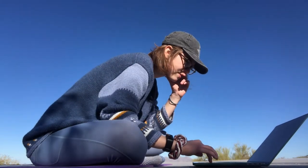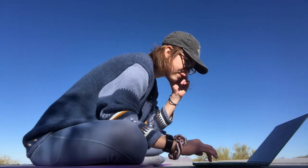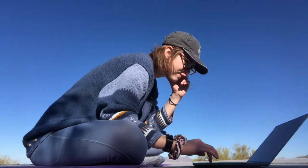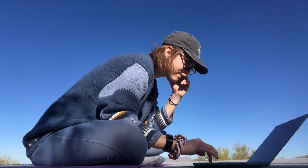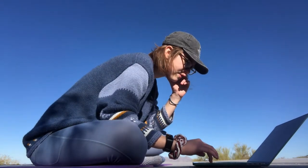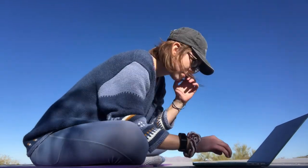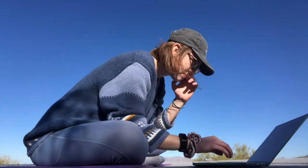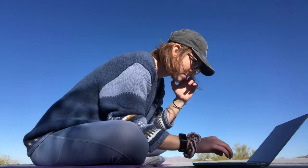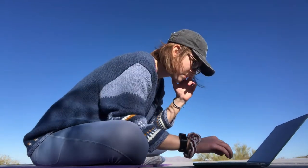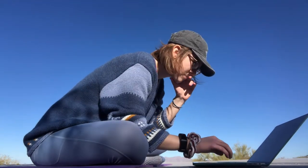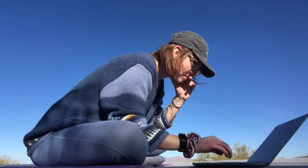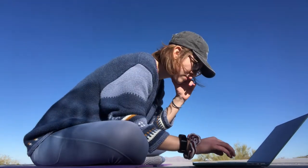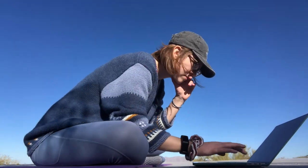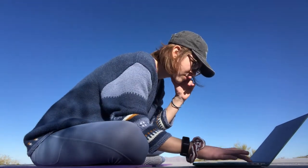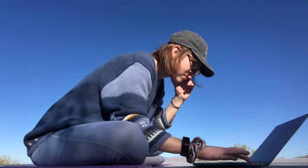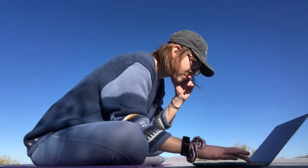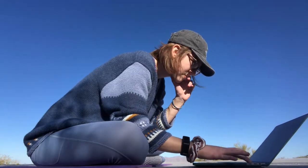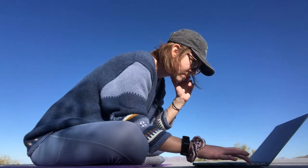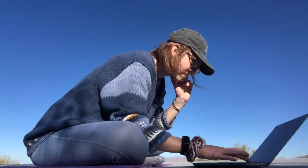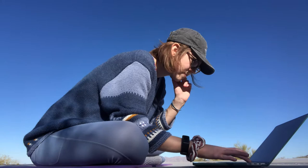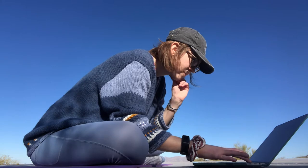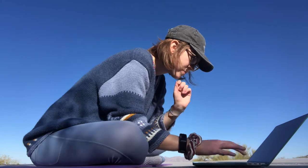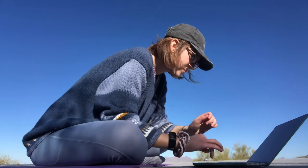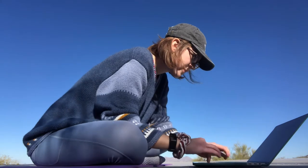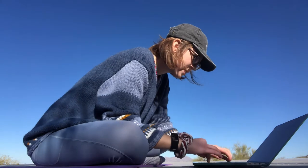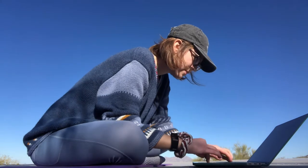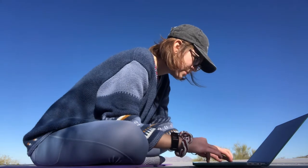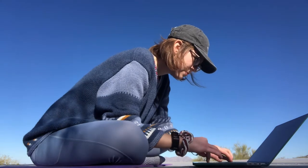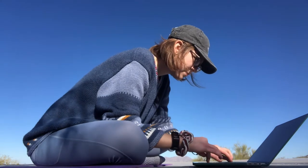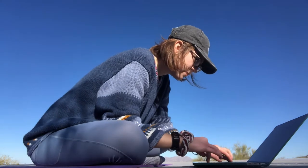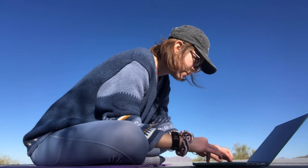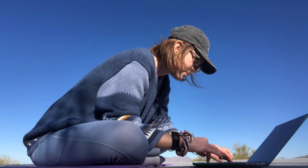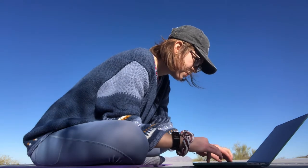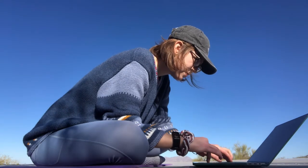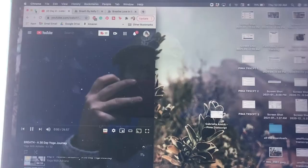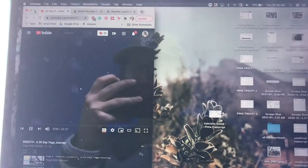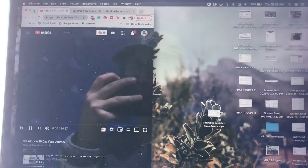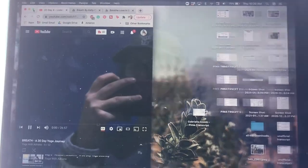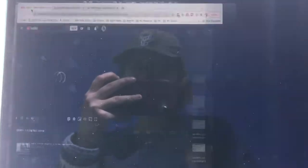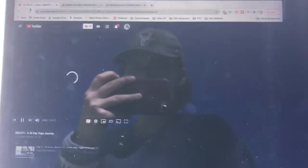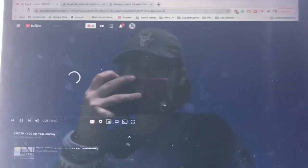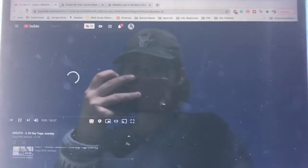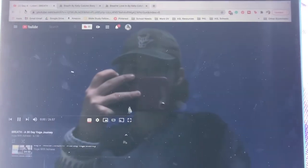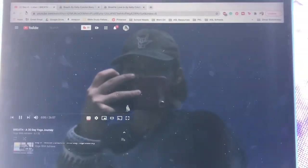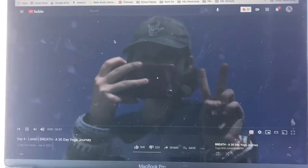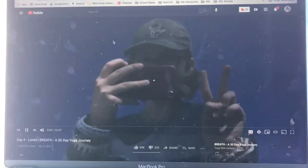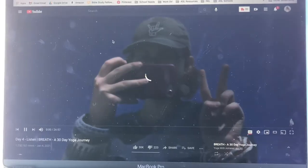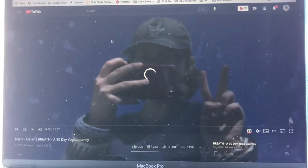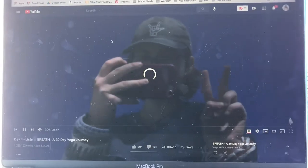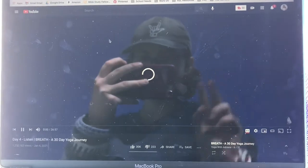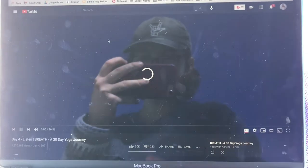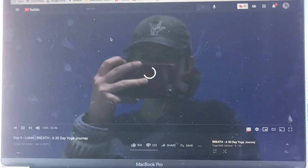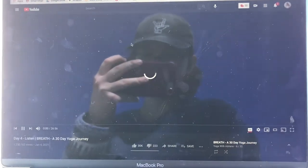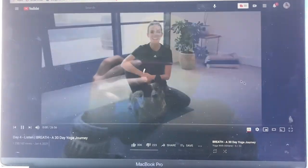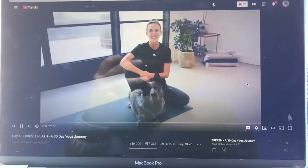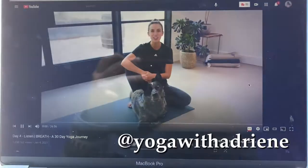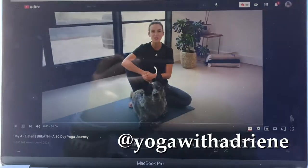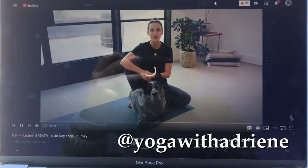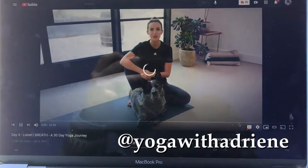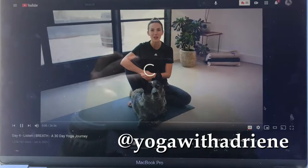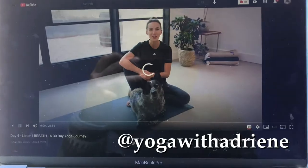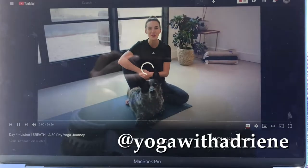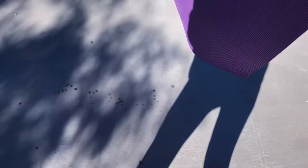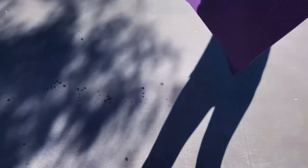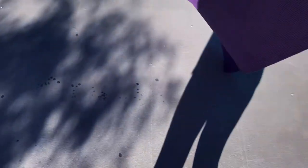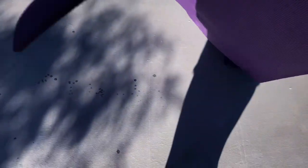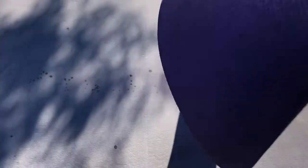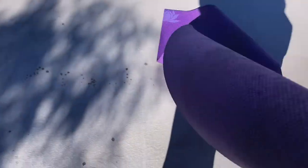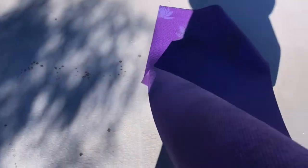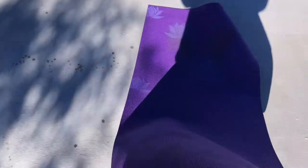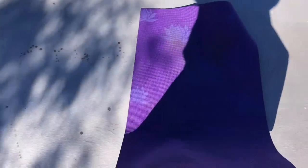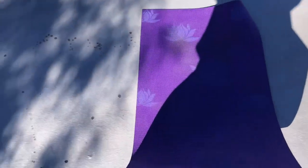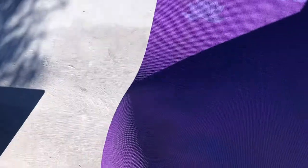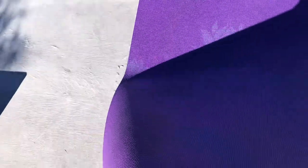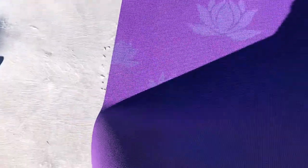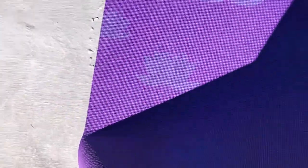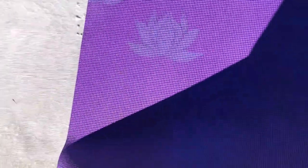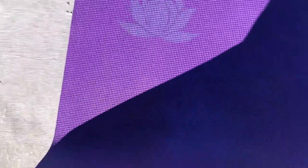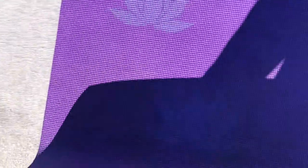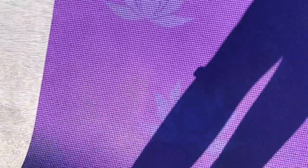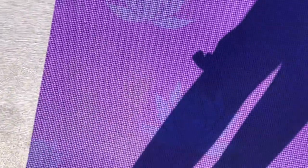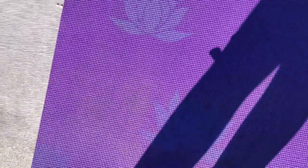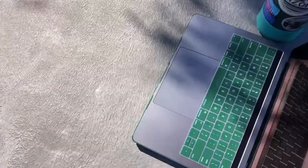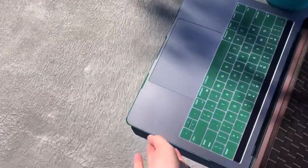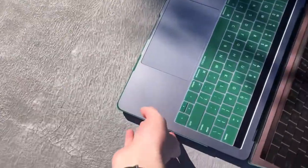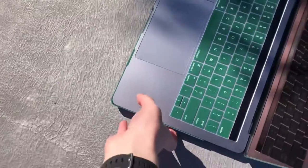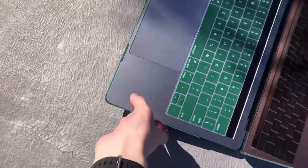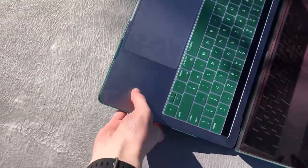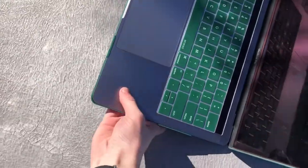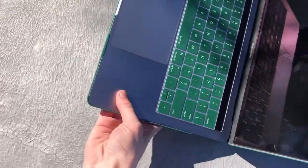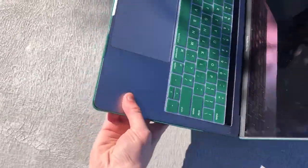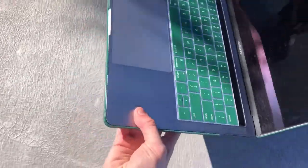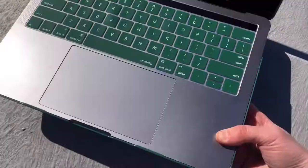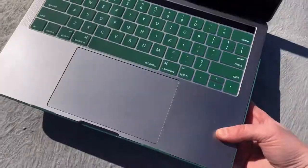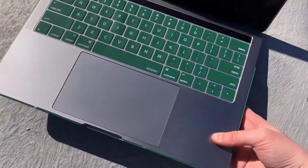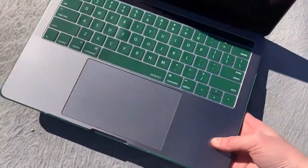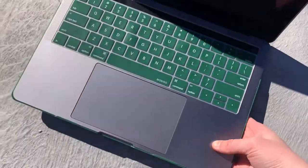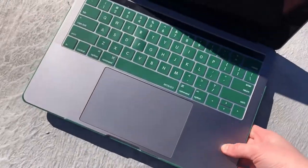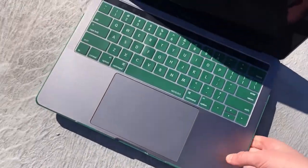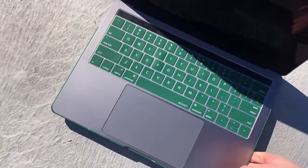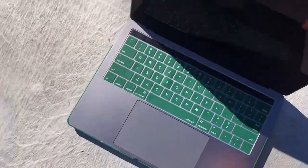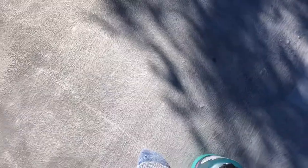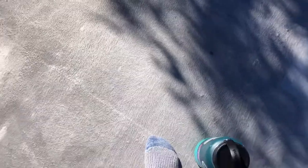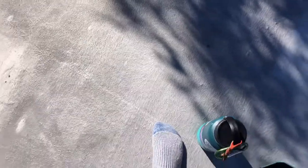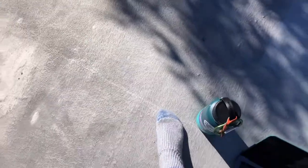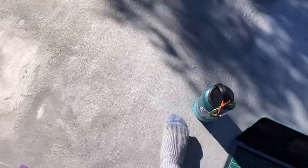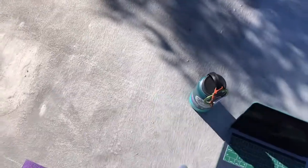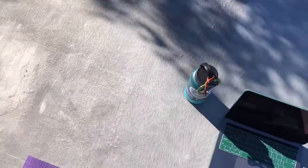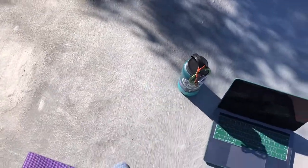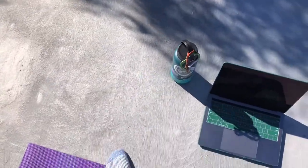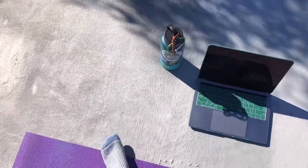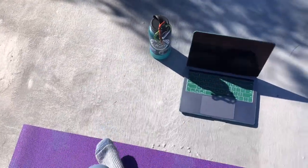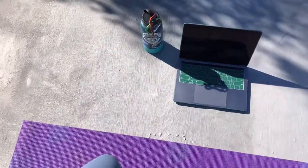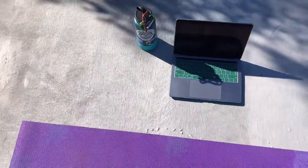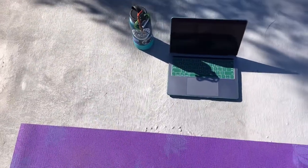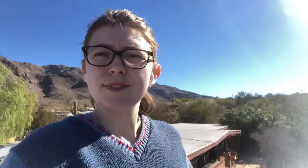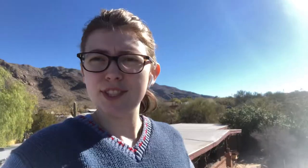is